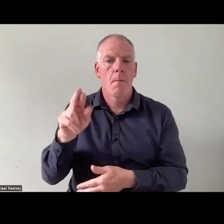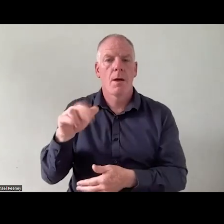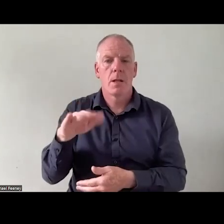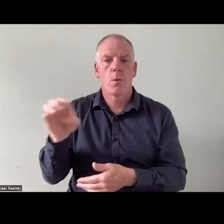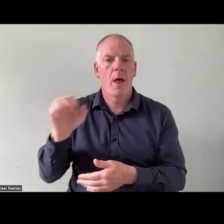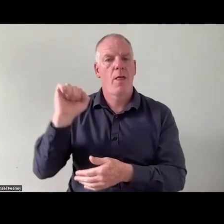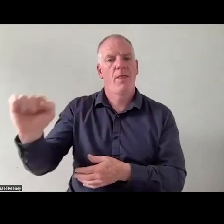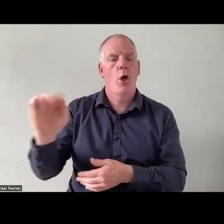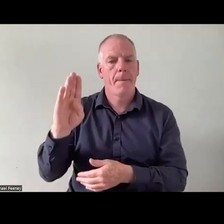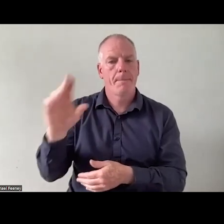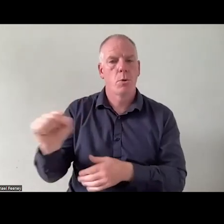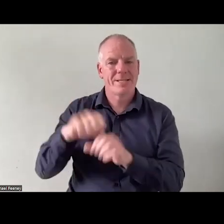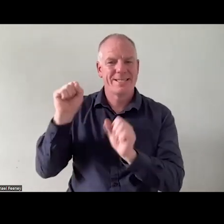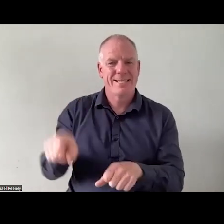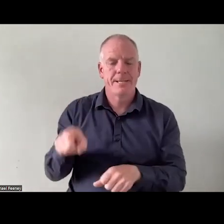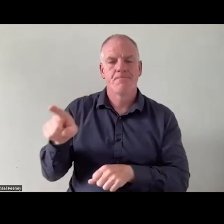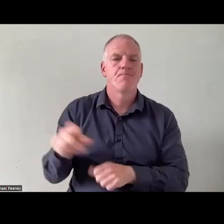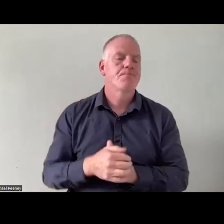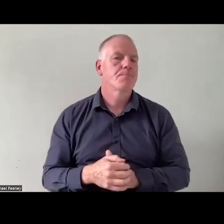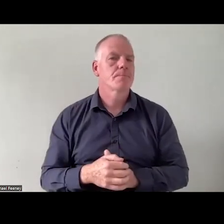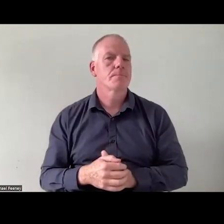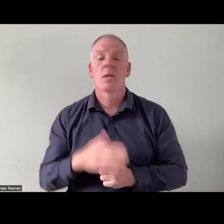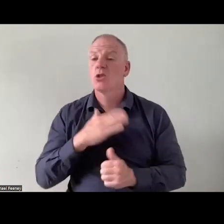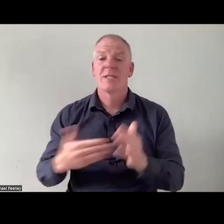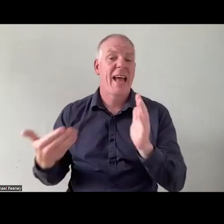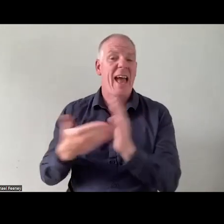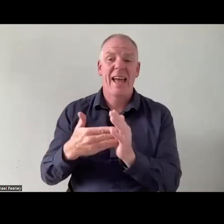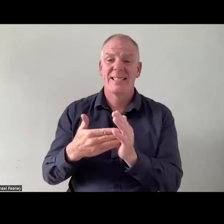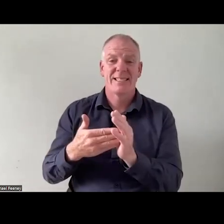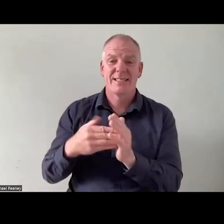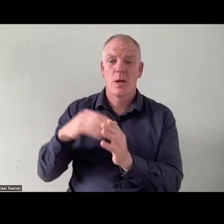and basically, just by simply adding the NaviLens code to the bus stop,